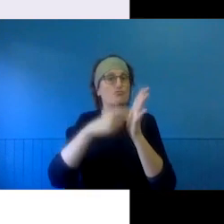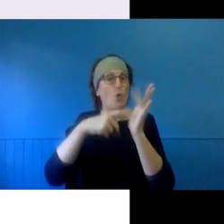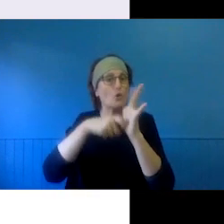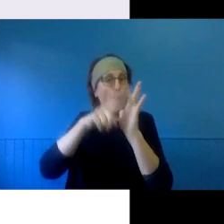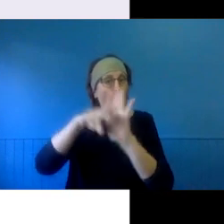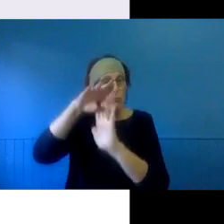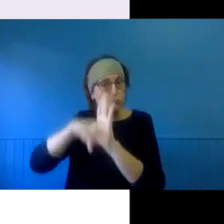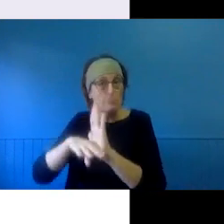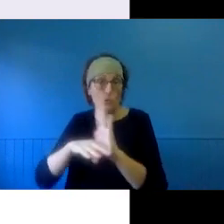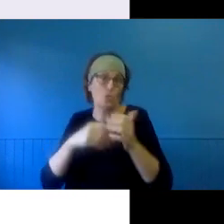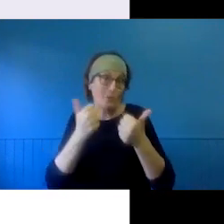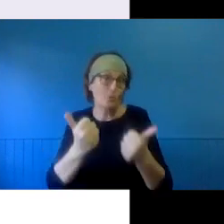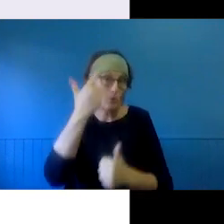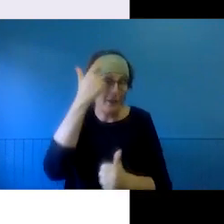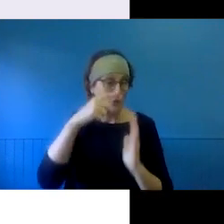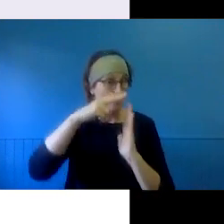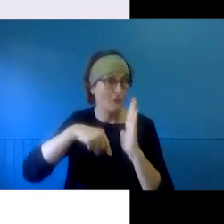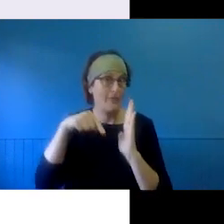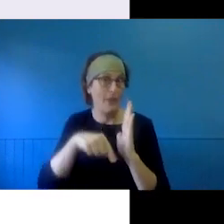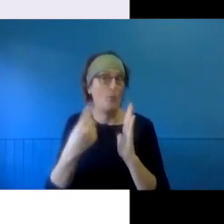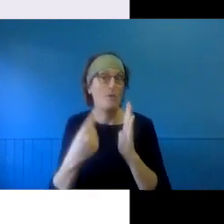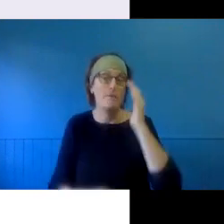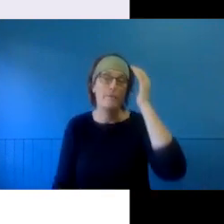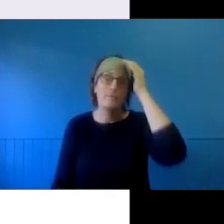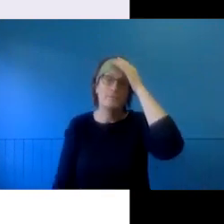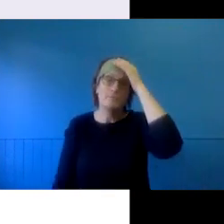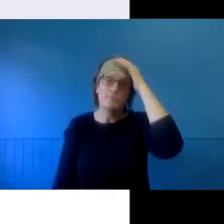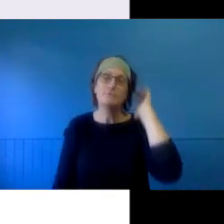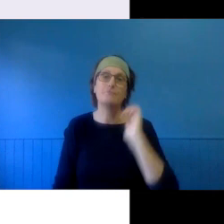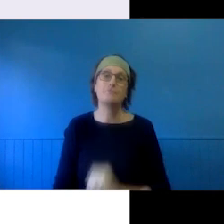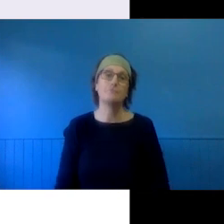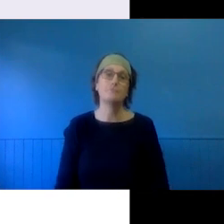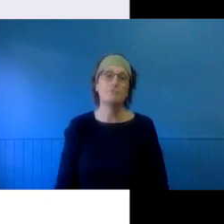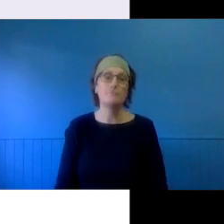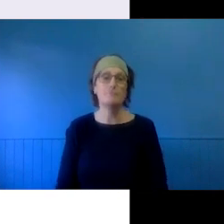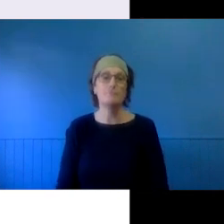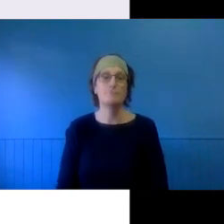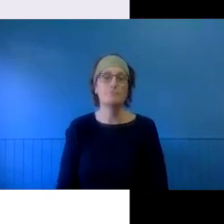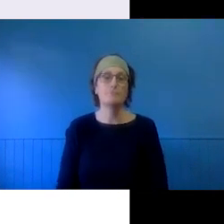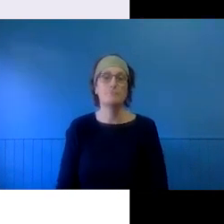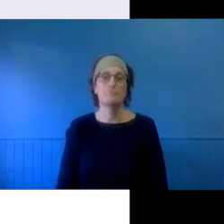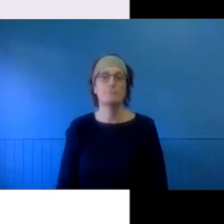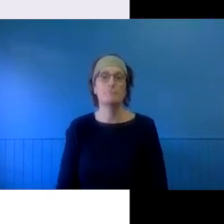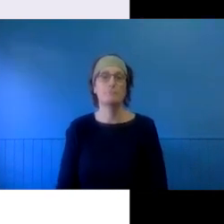recommend that to you. We have been working with the Australia Council